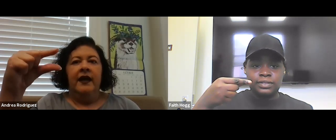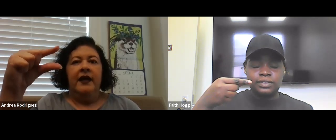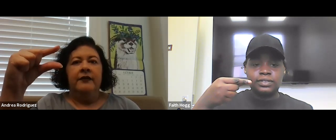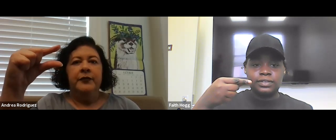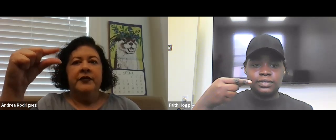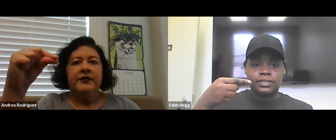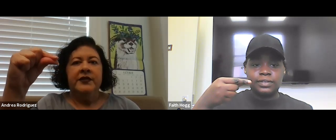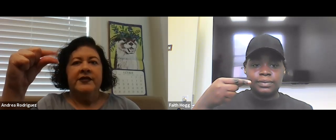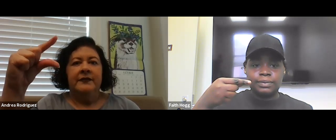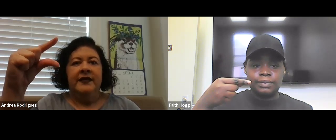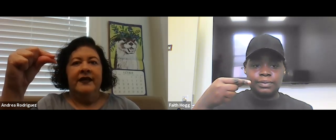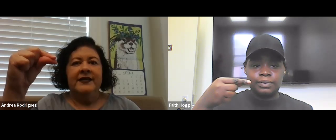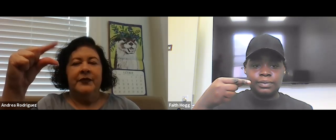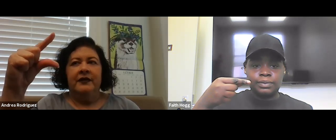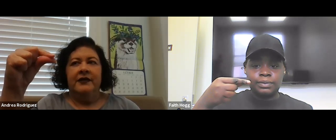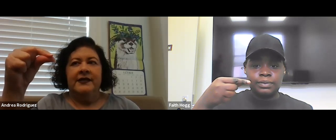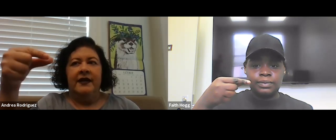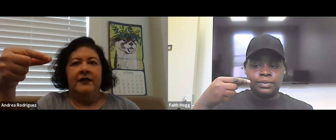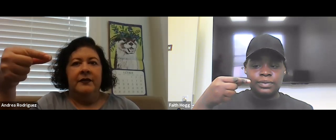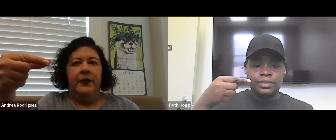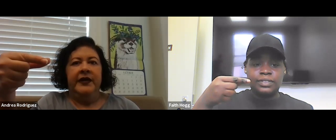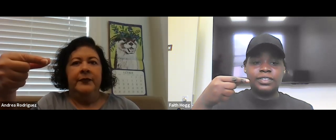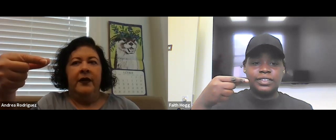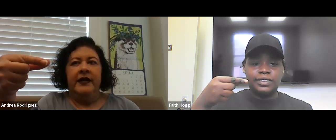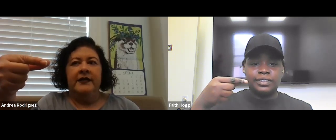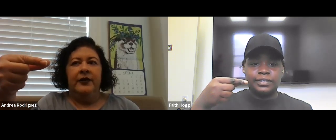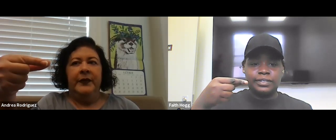And if you were to squish something that's what it looks like but we keep our hands open.